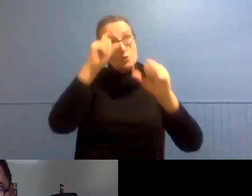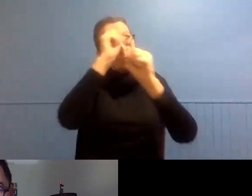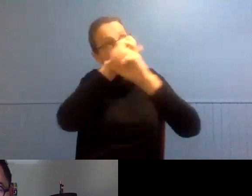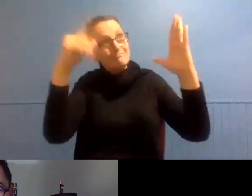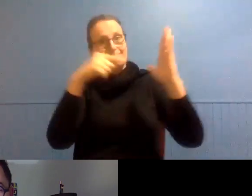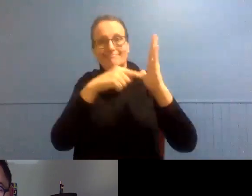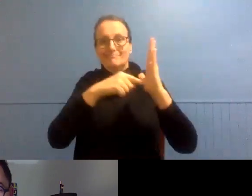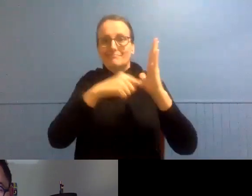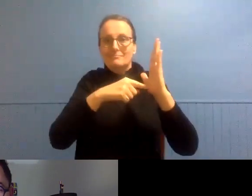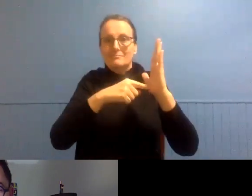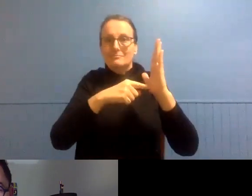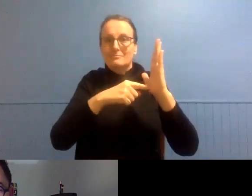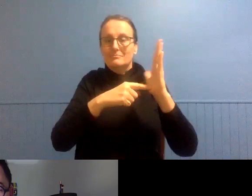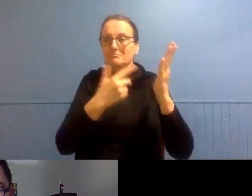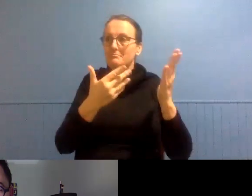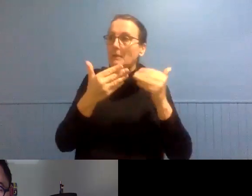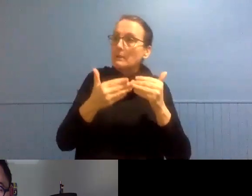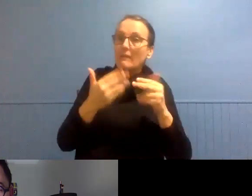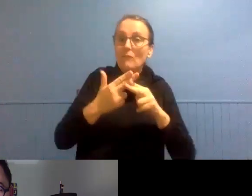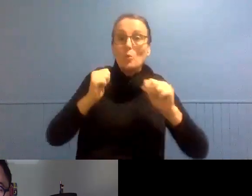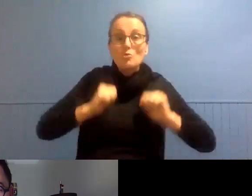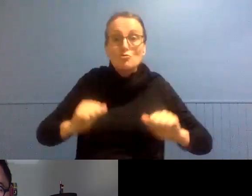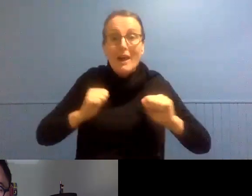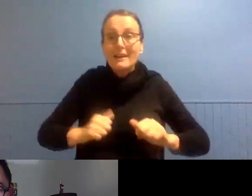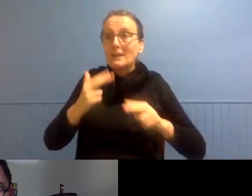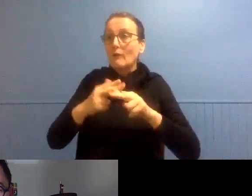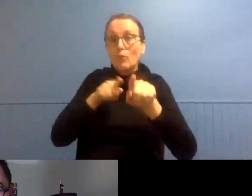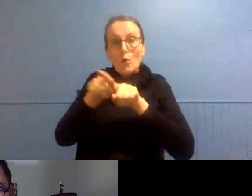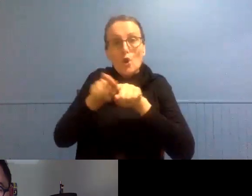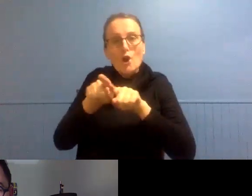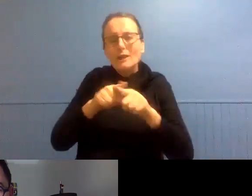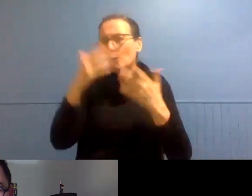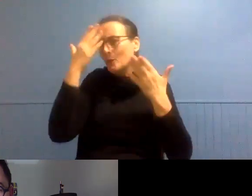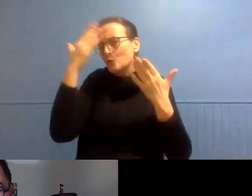forward, as a training suite, we don't know yet. But at the moment